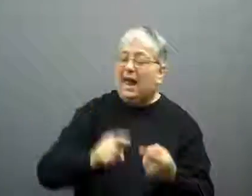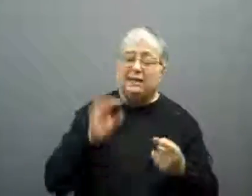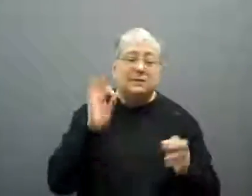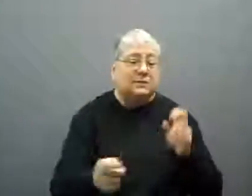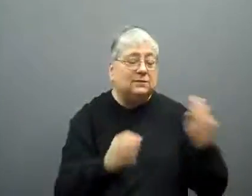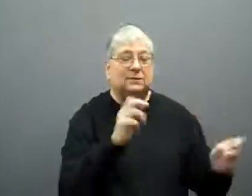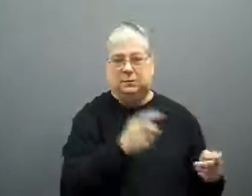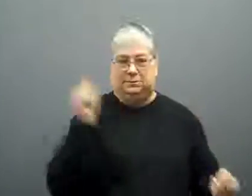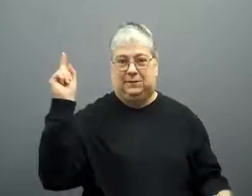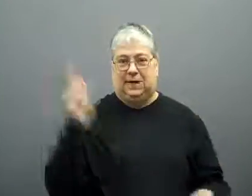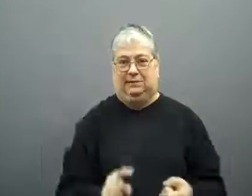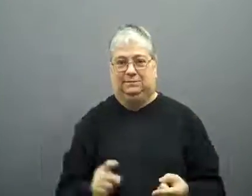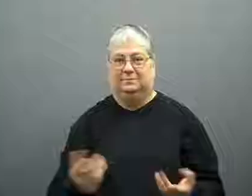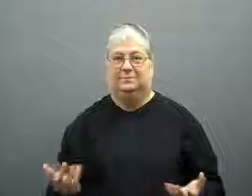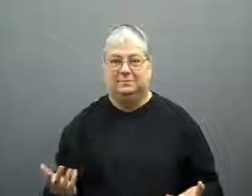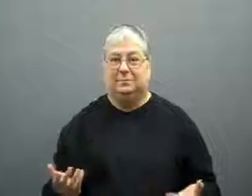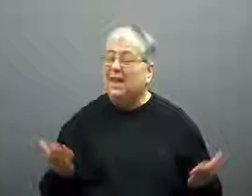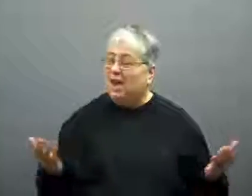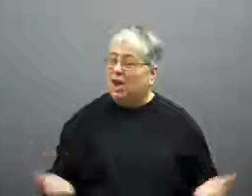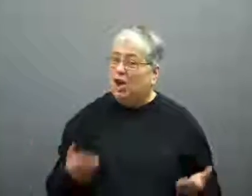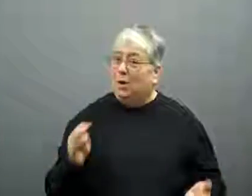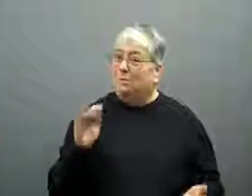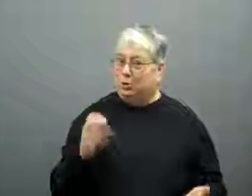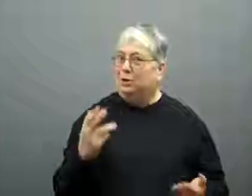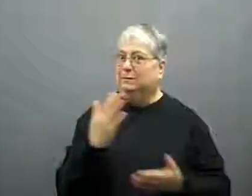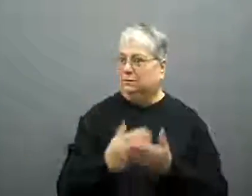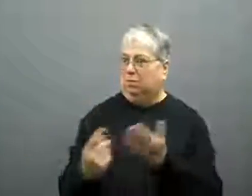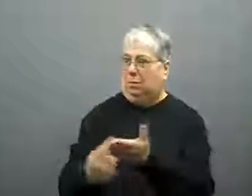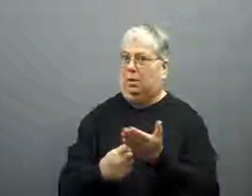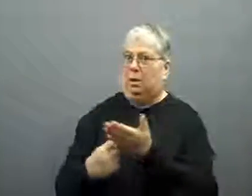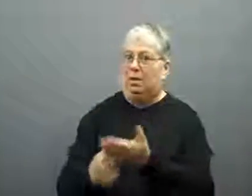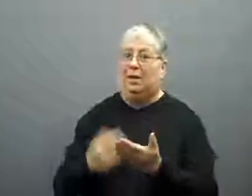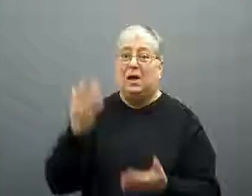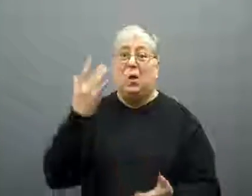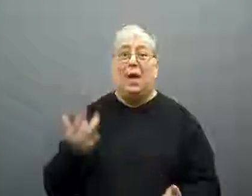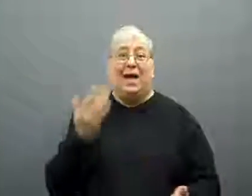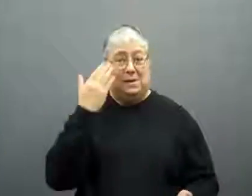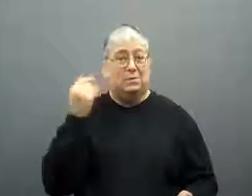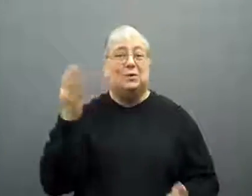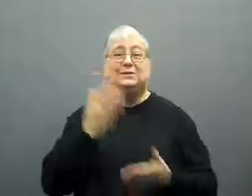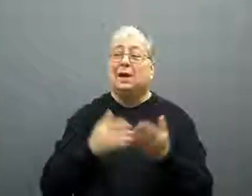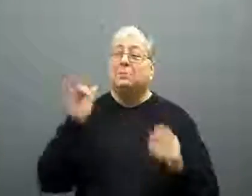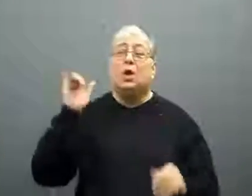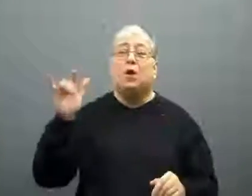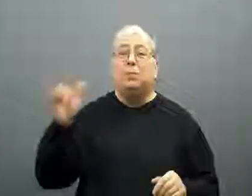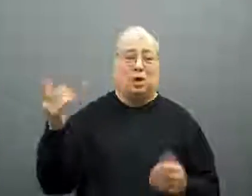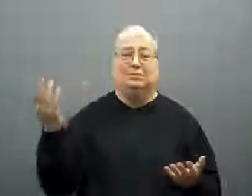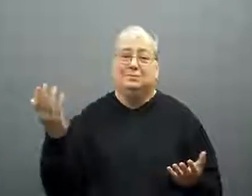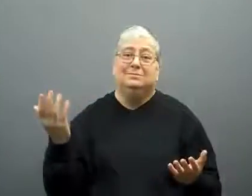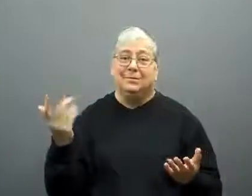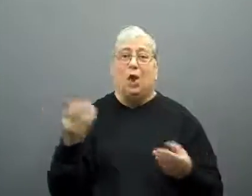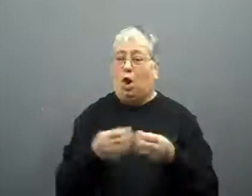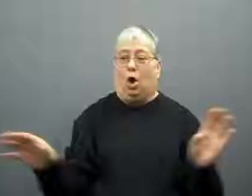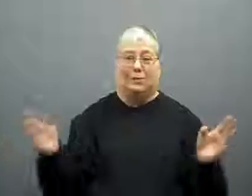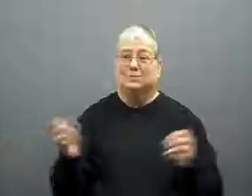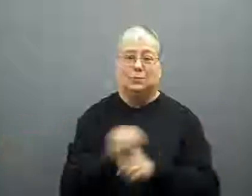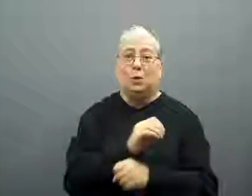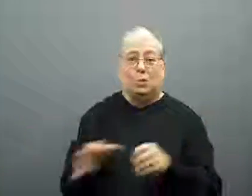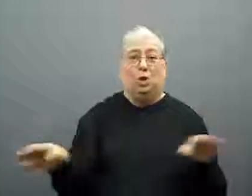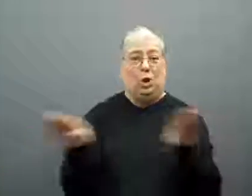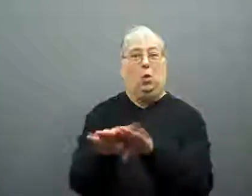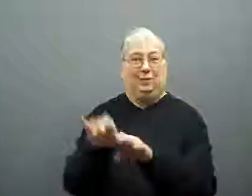Less maintenance on equipment would be performed.